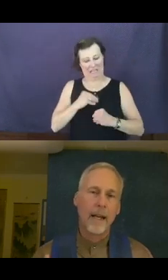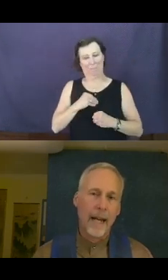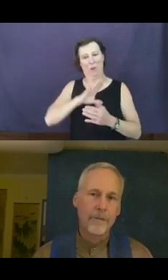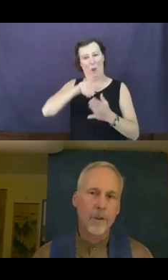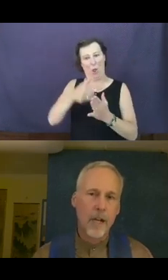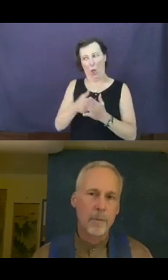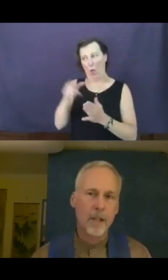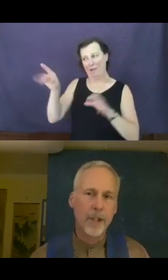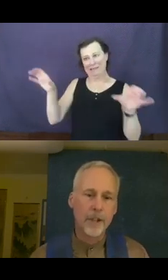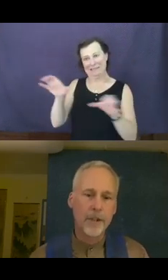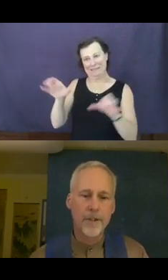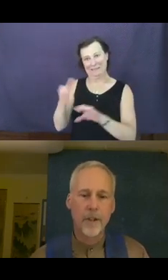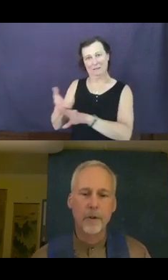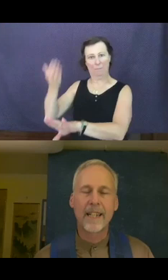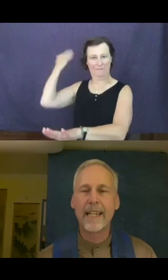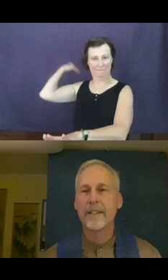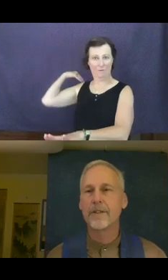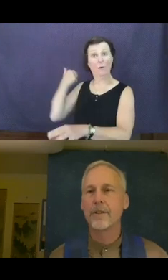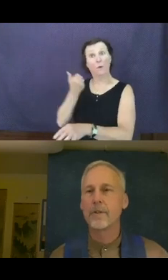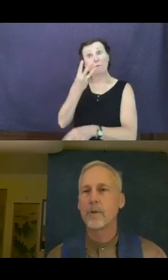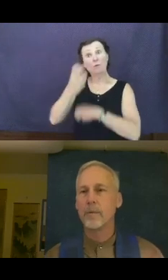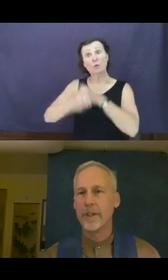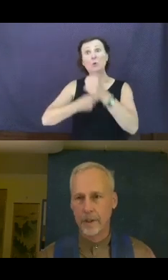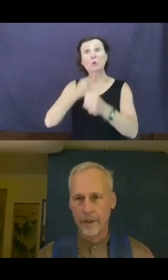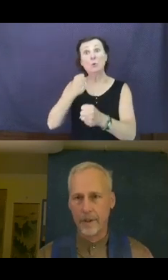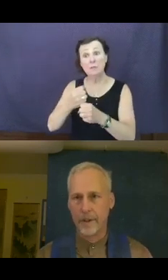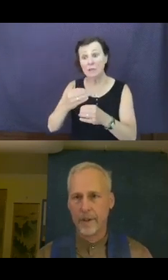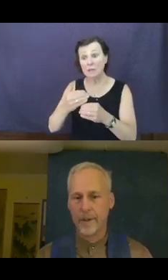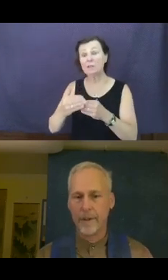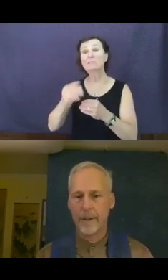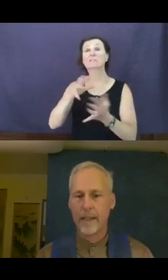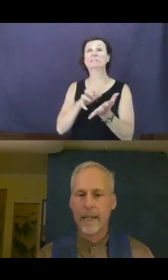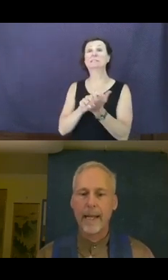After a couple of years, though, the cancer returned